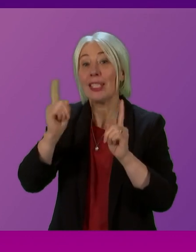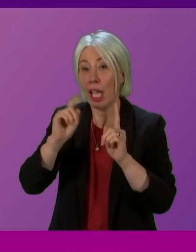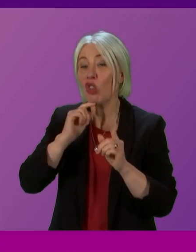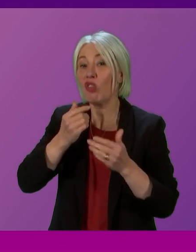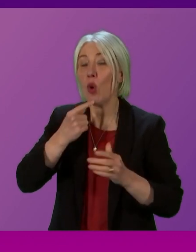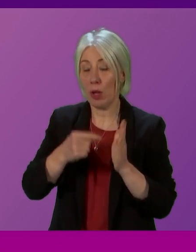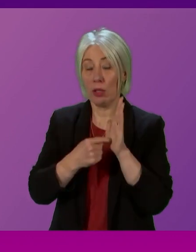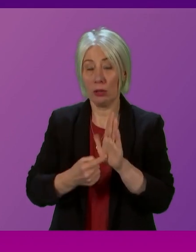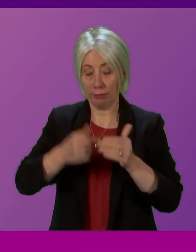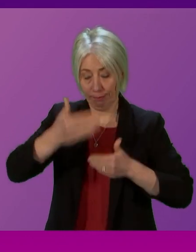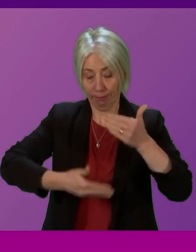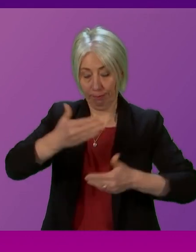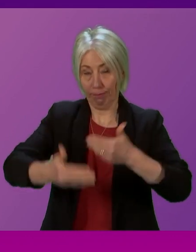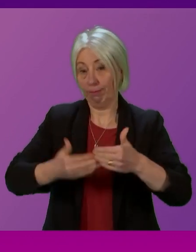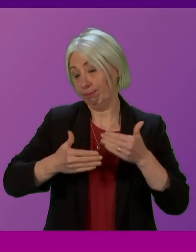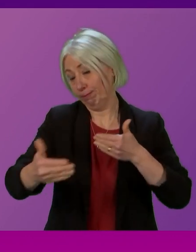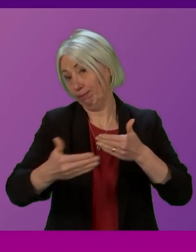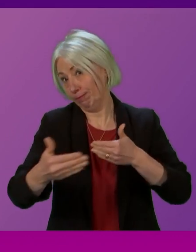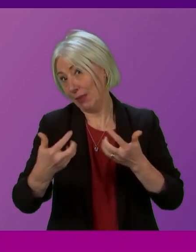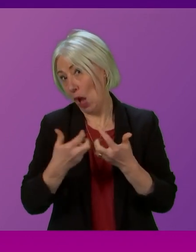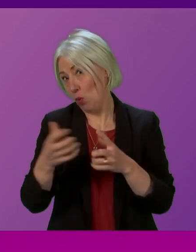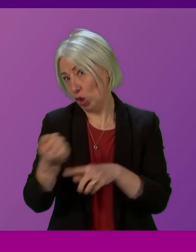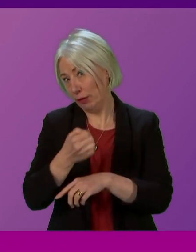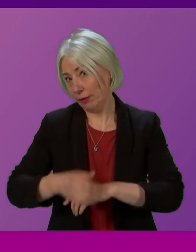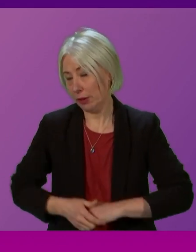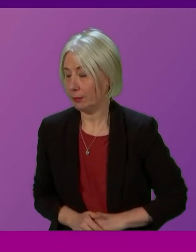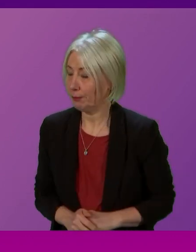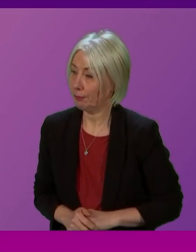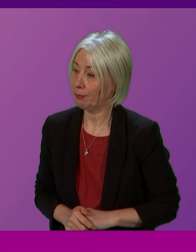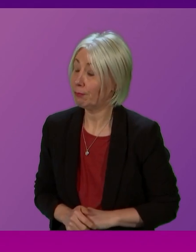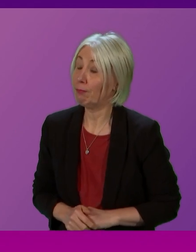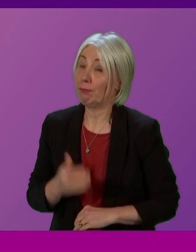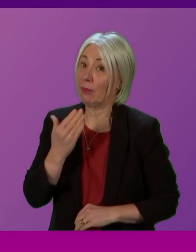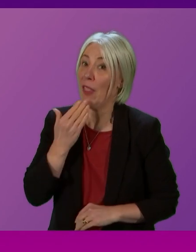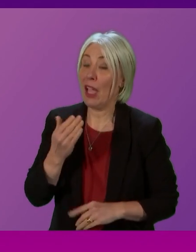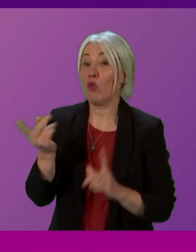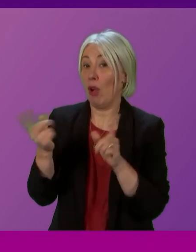Scottish Parliament over the coming days. I thank the First Minister for her answer.